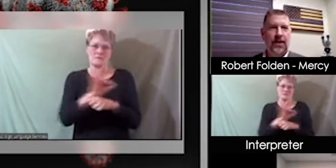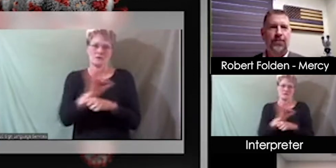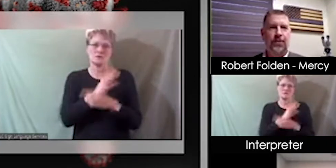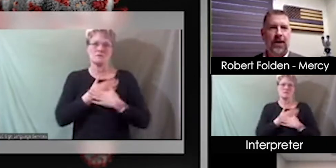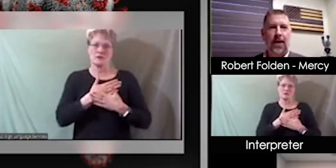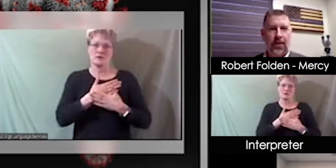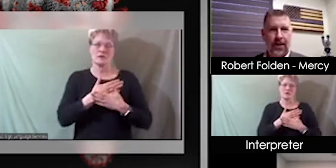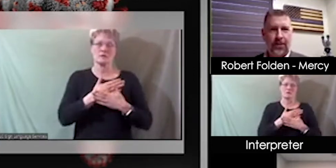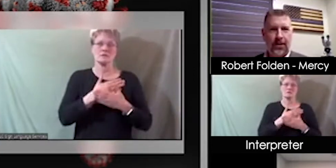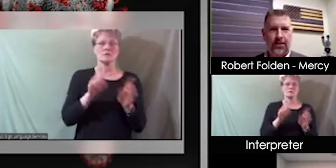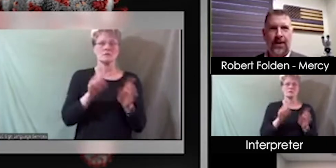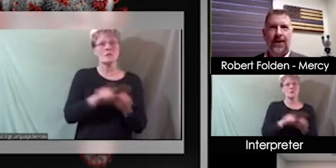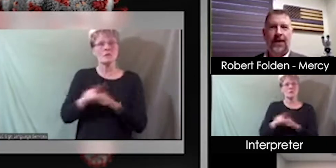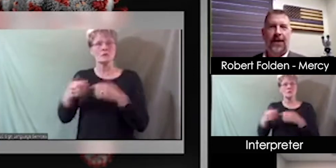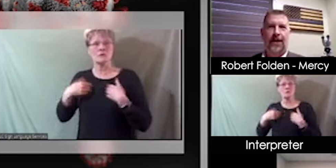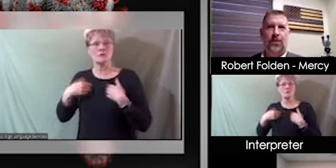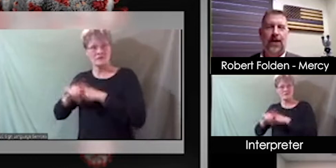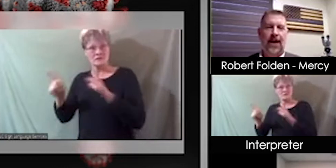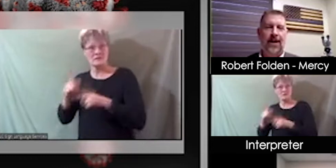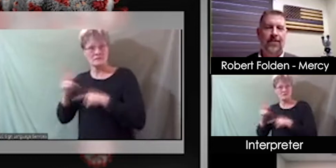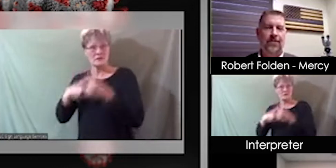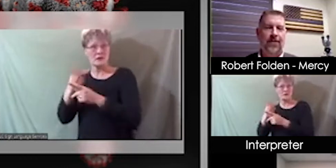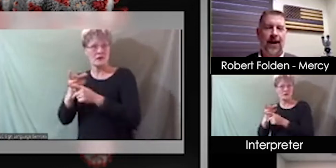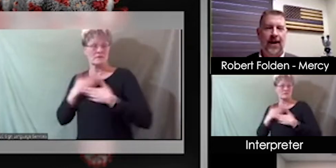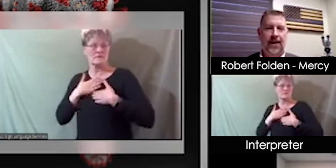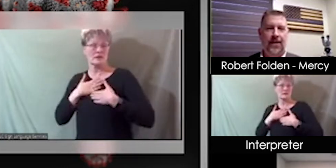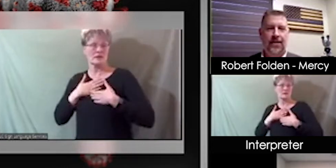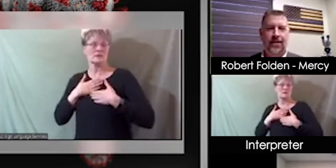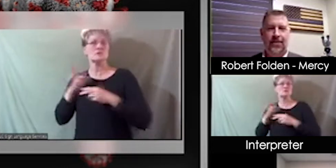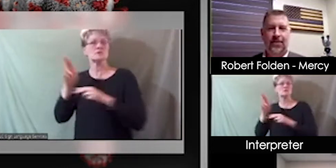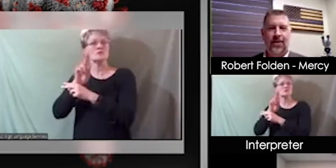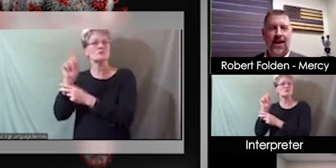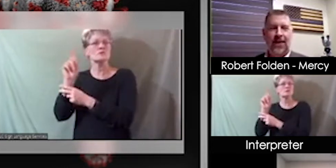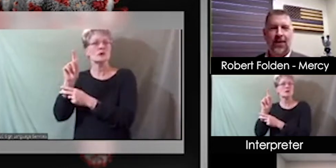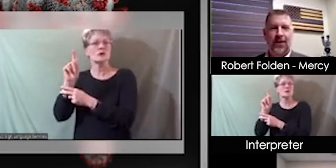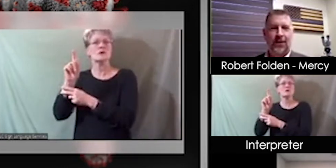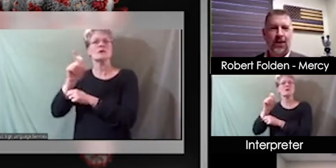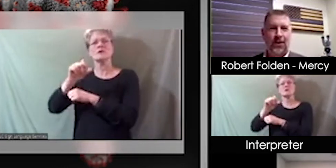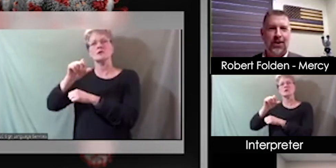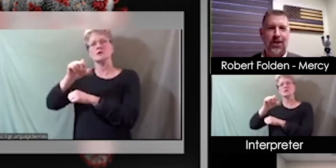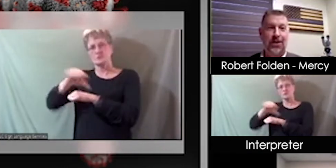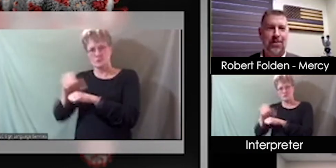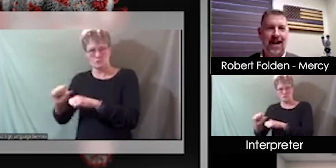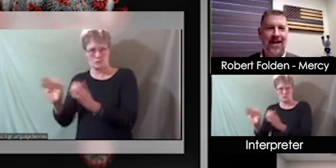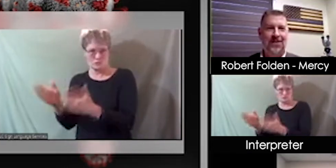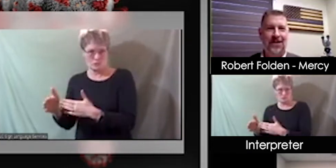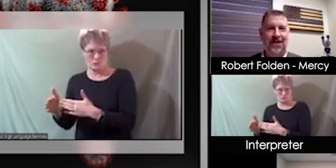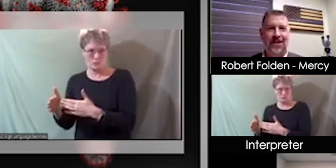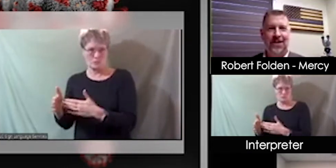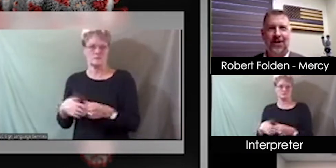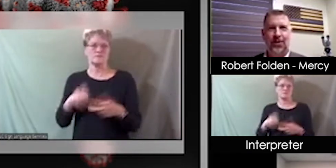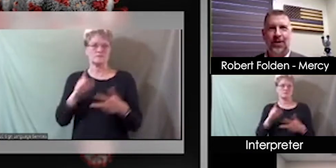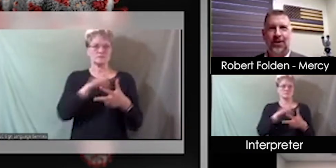that come from the operating room and then we have a, for lack of a better term, I'll call it a mass ventilator,